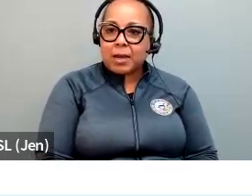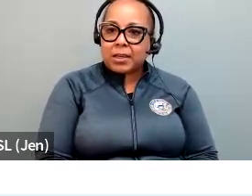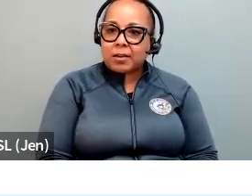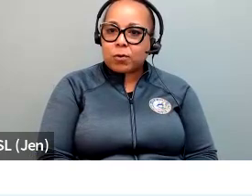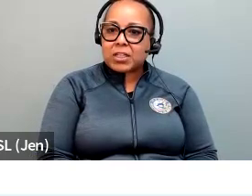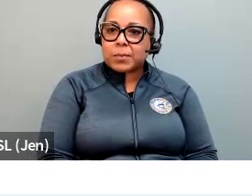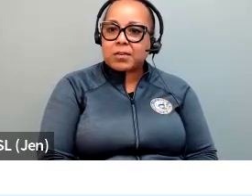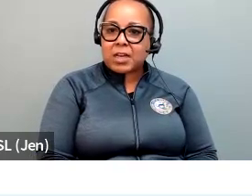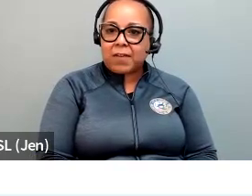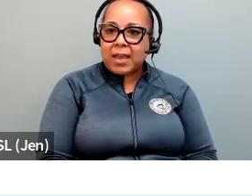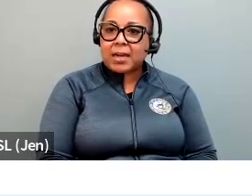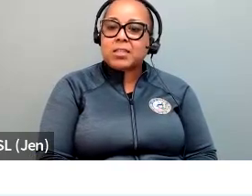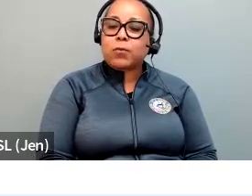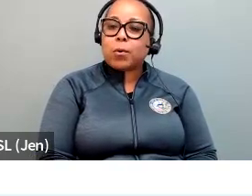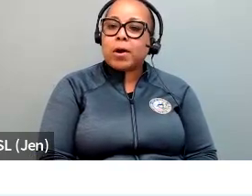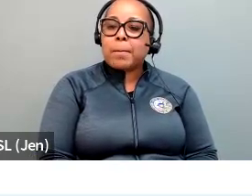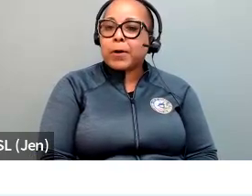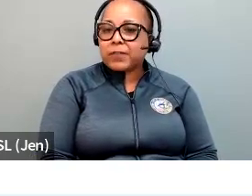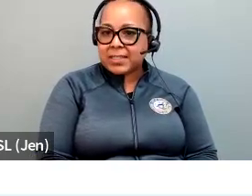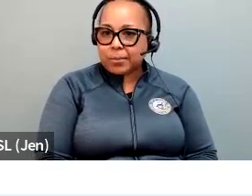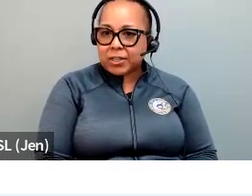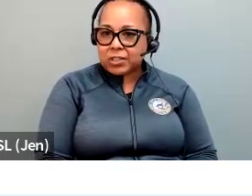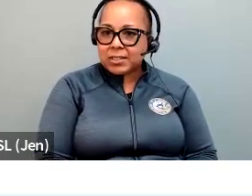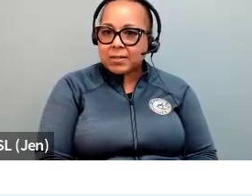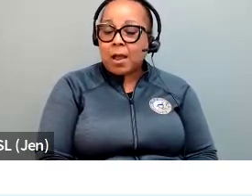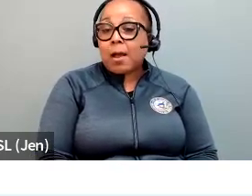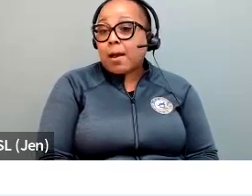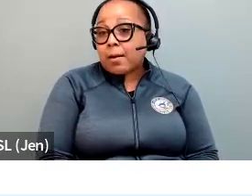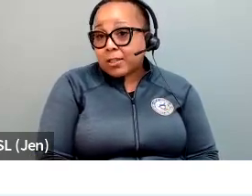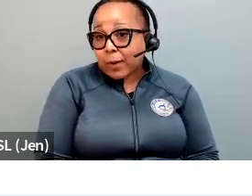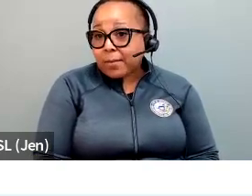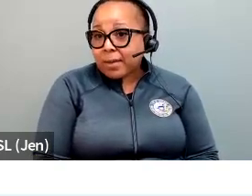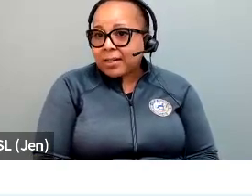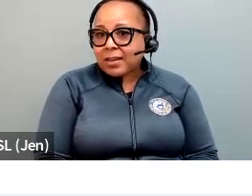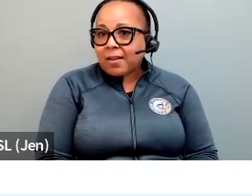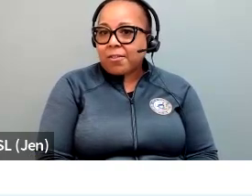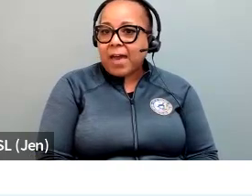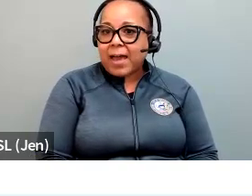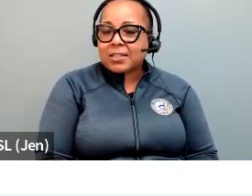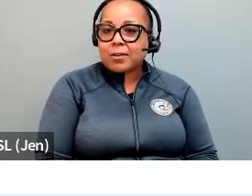would give, or the experience that I've had, is for birthday celebrations. It's recommended that